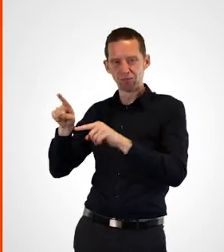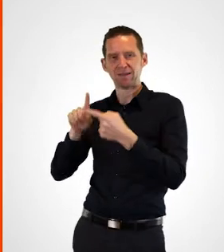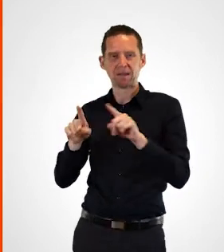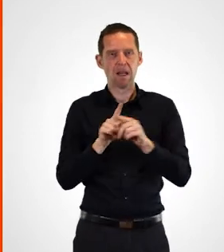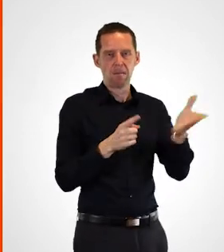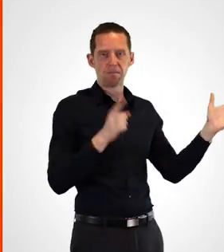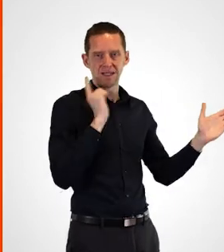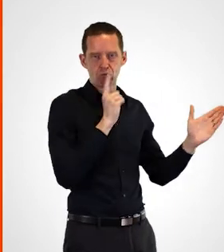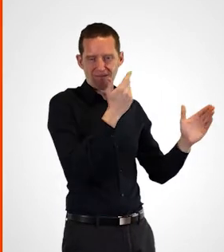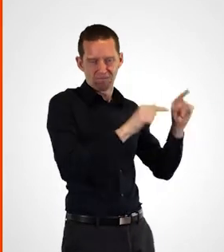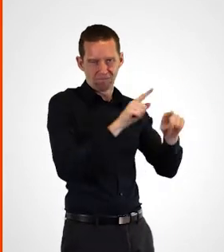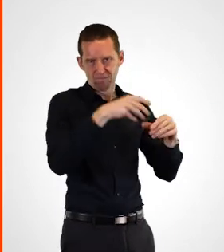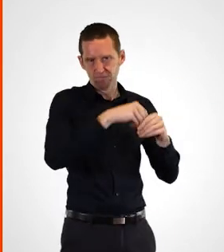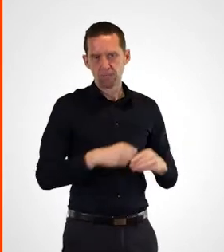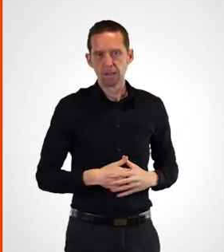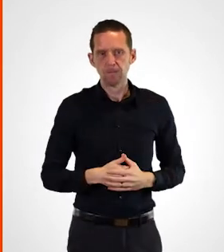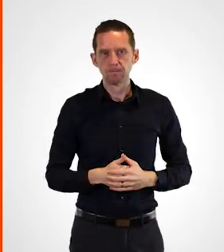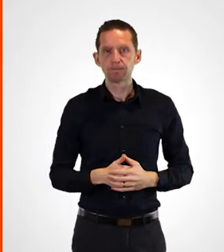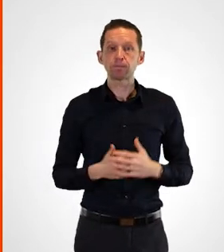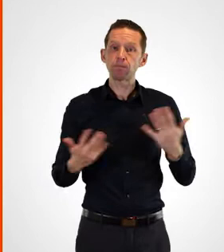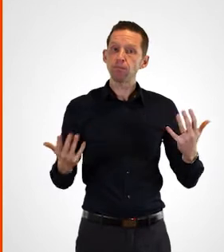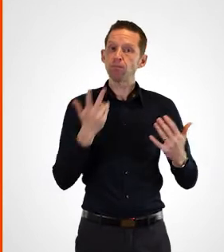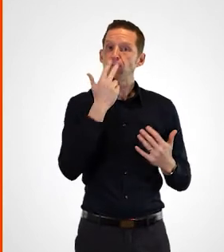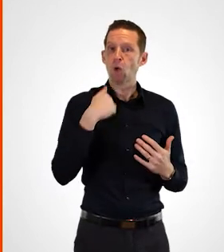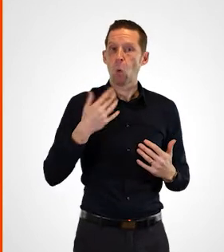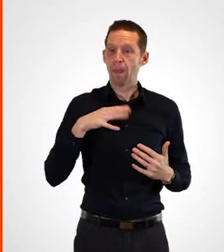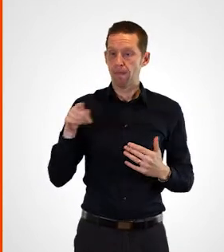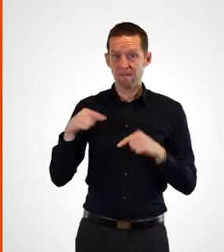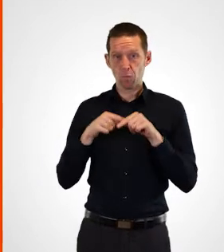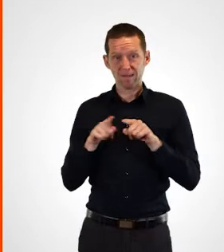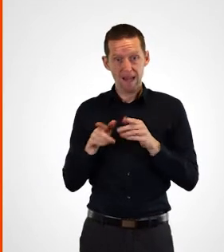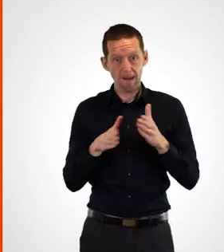And with that said, if we want them to be following the same path, we're going to need to use